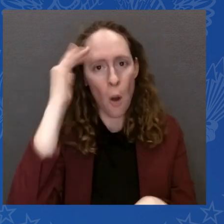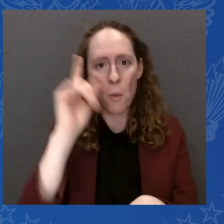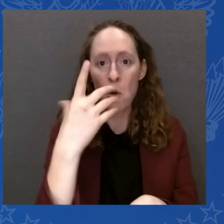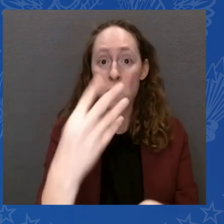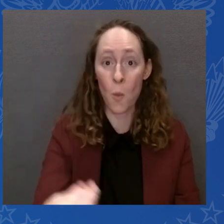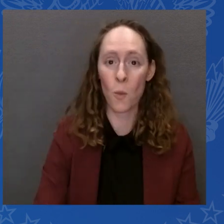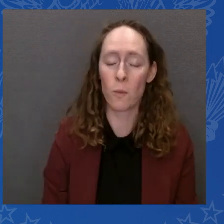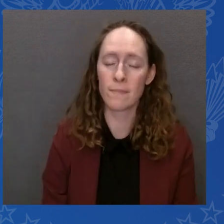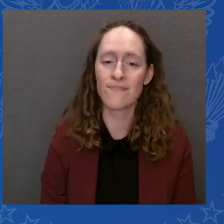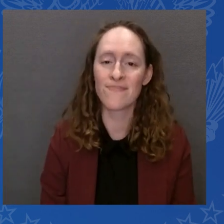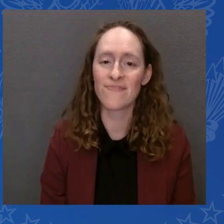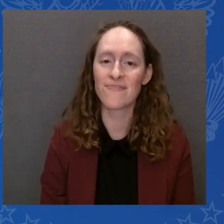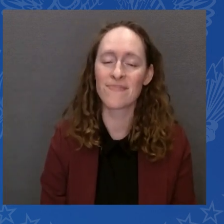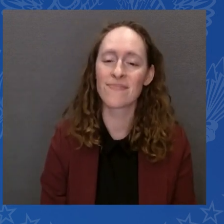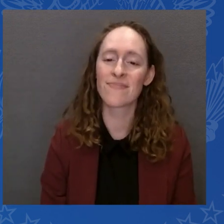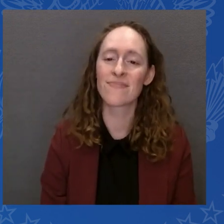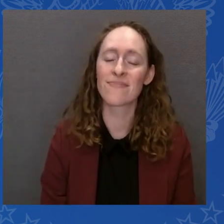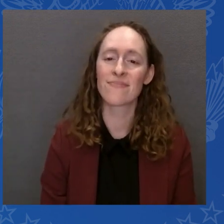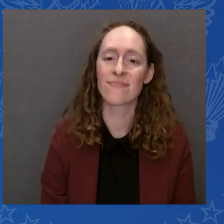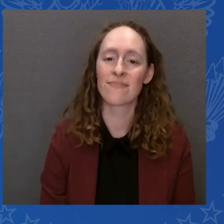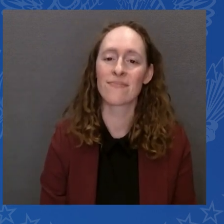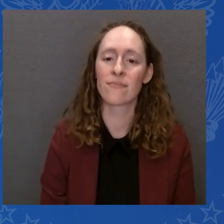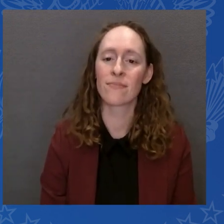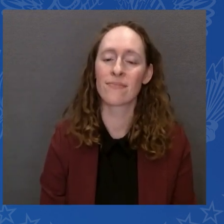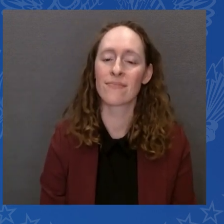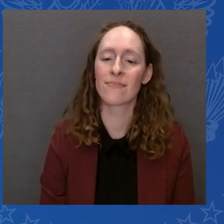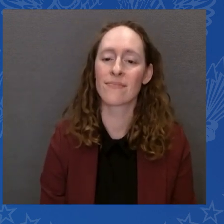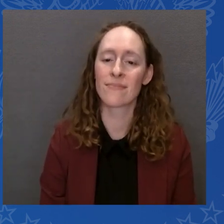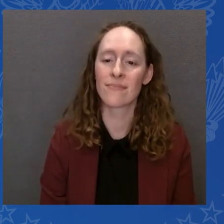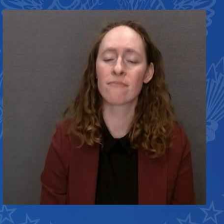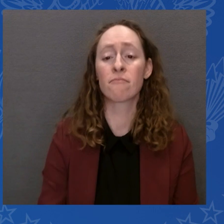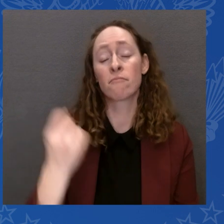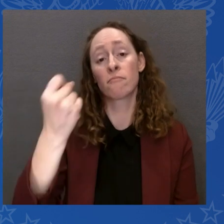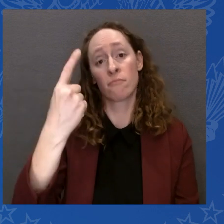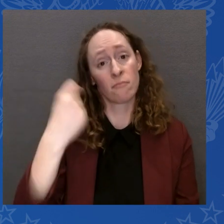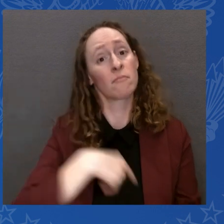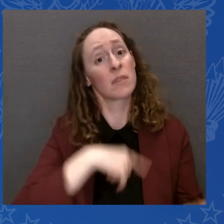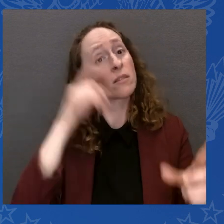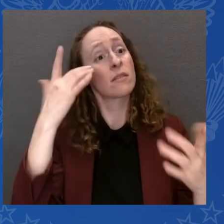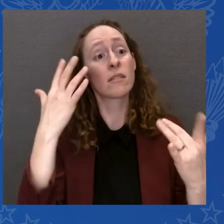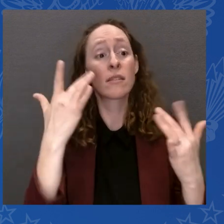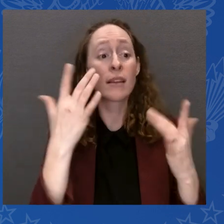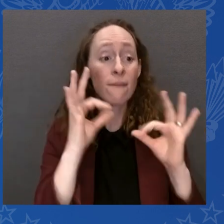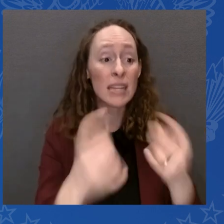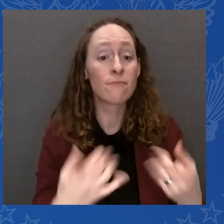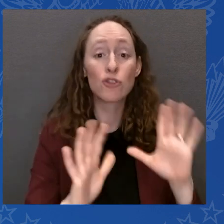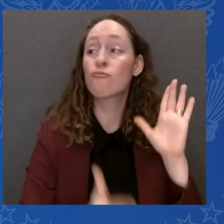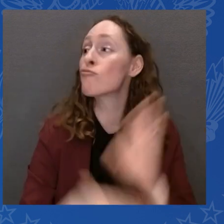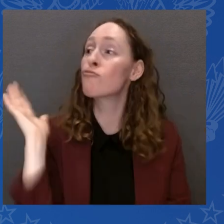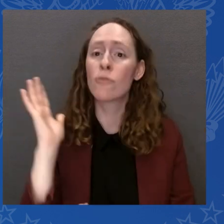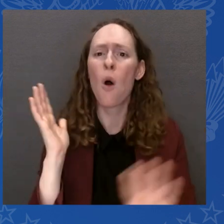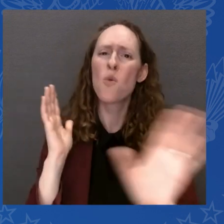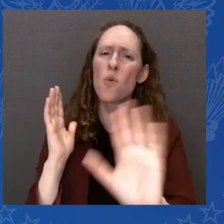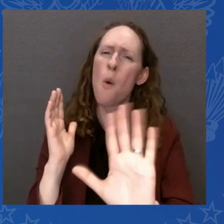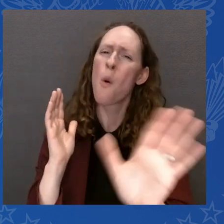we've spent $9 billion in disaster assistance to California for the extreme weather events